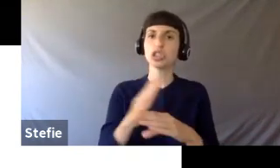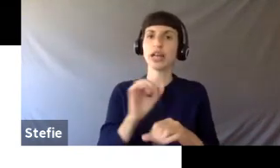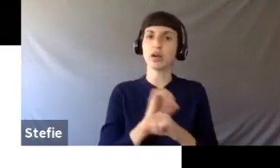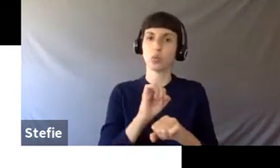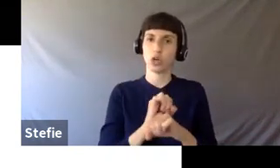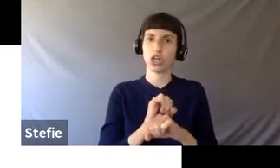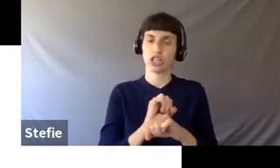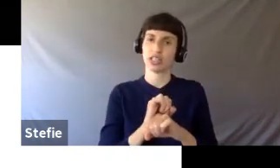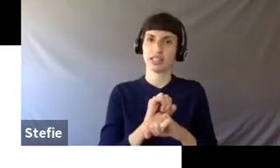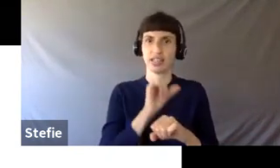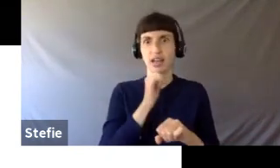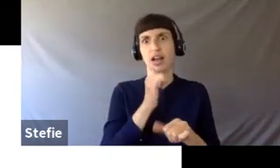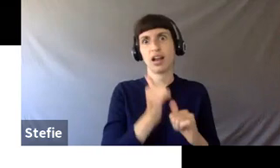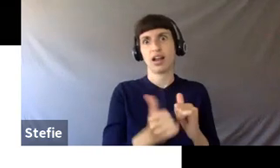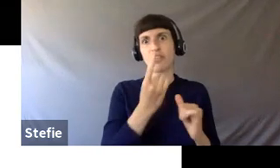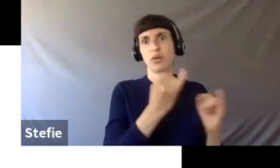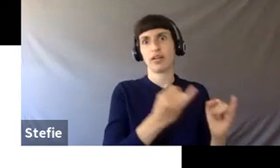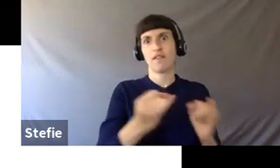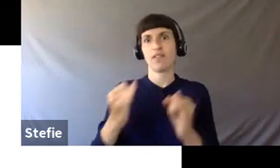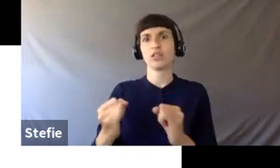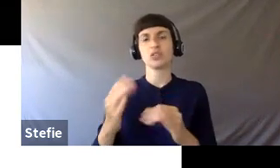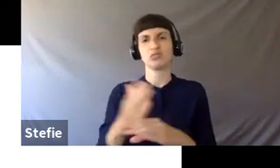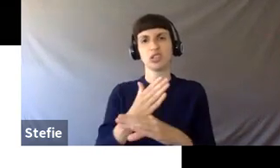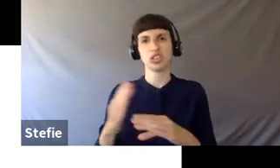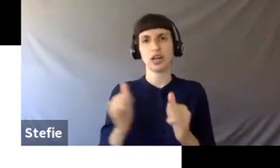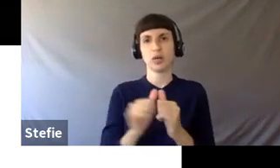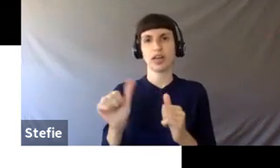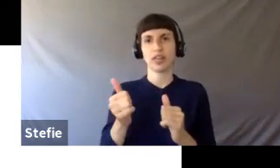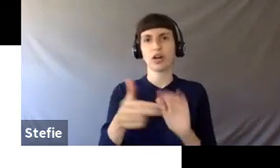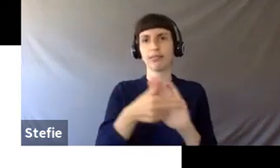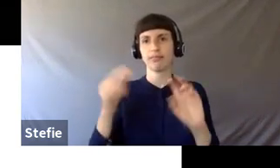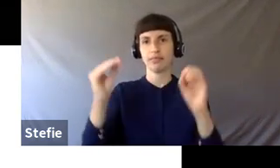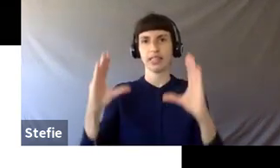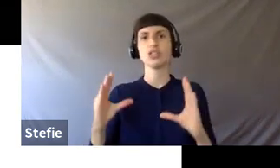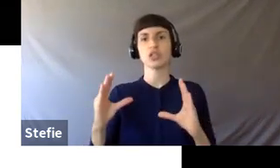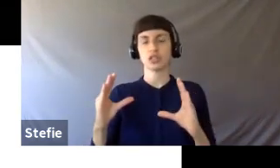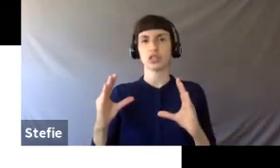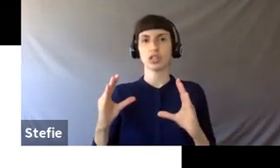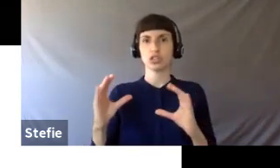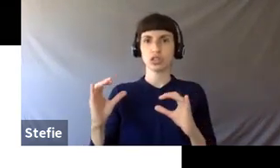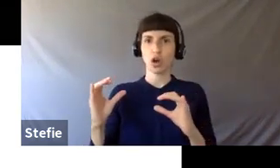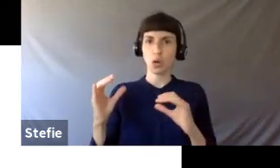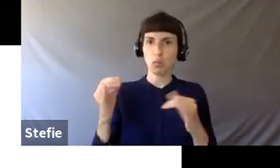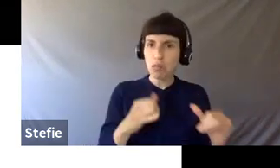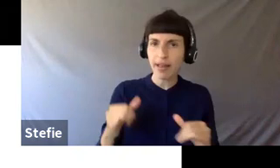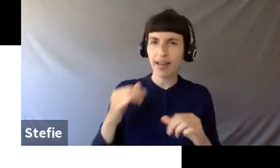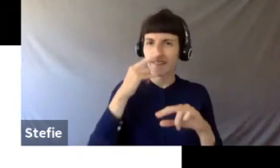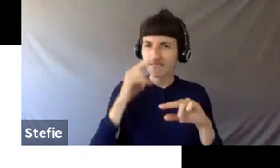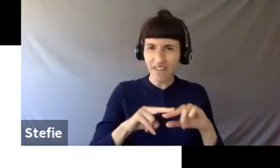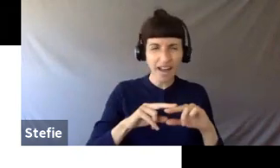you can share those resources between classes so that we you are not doubling the work